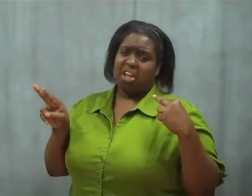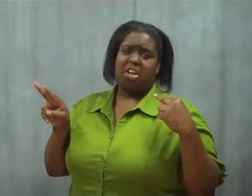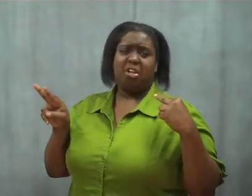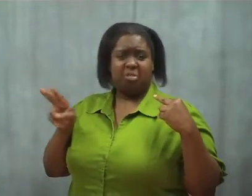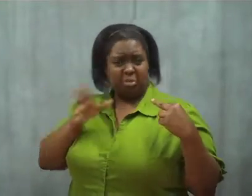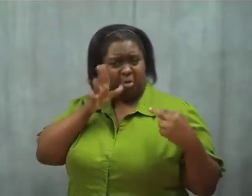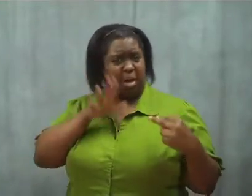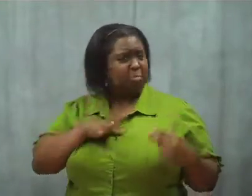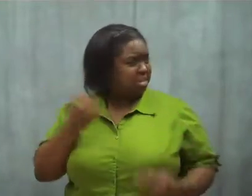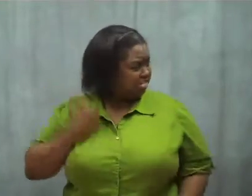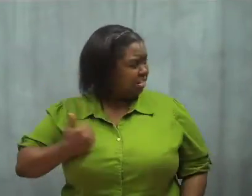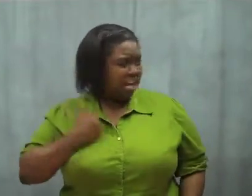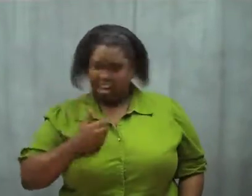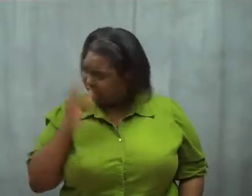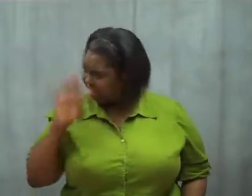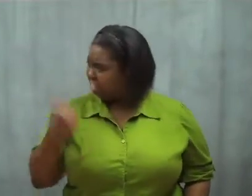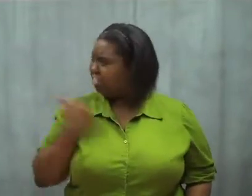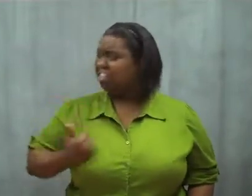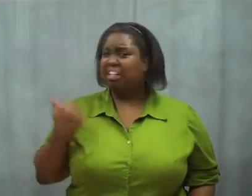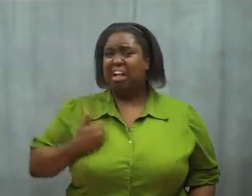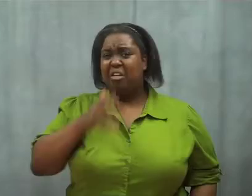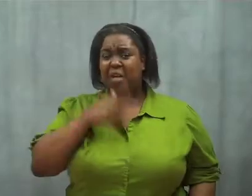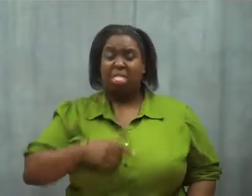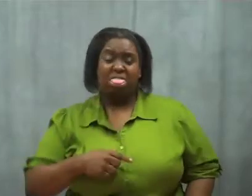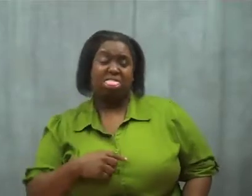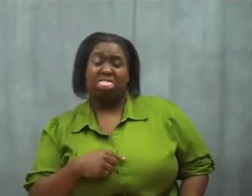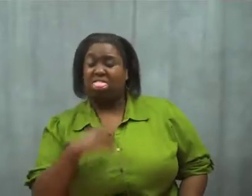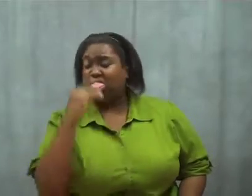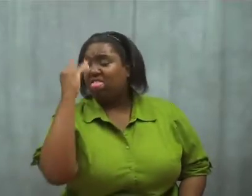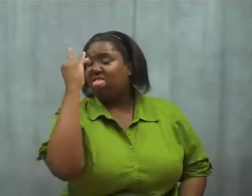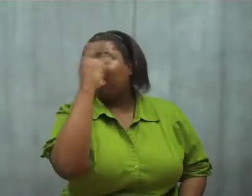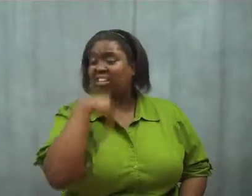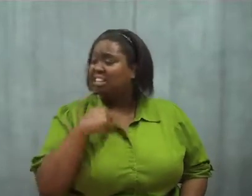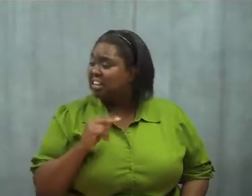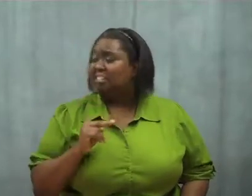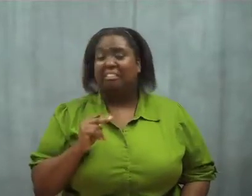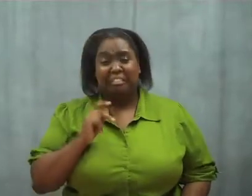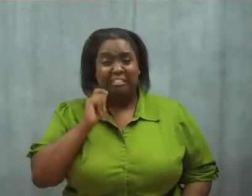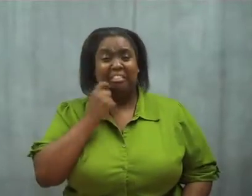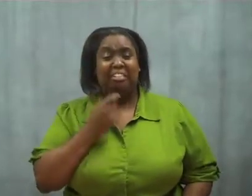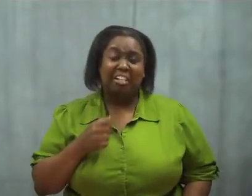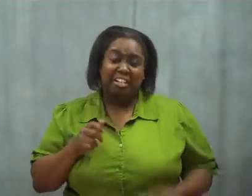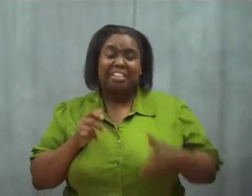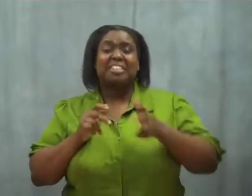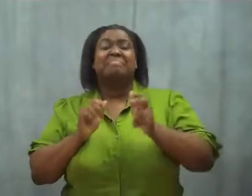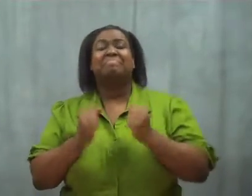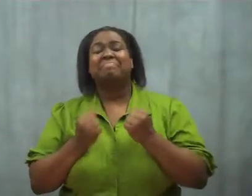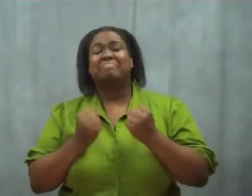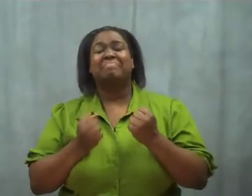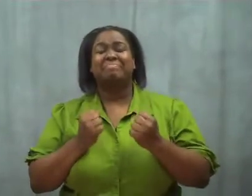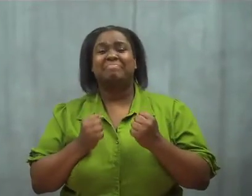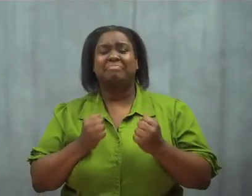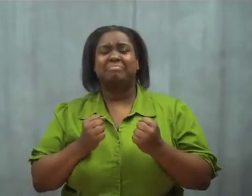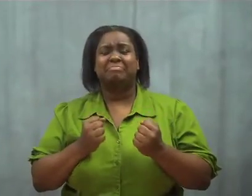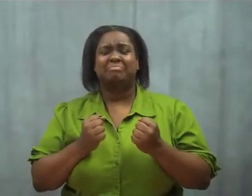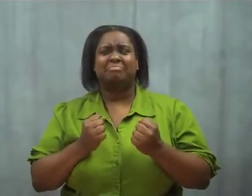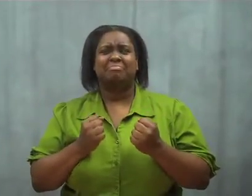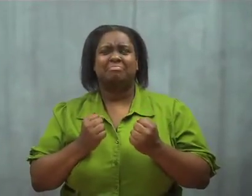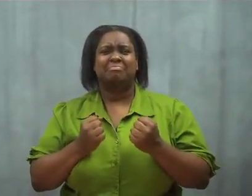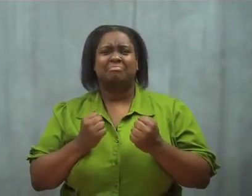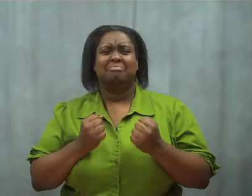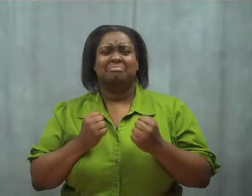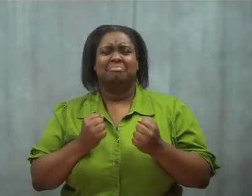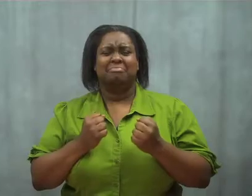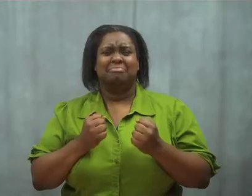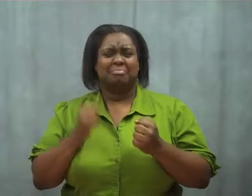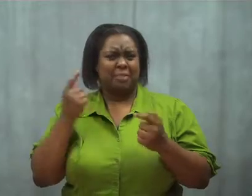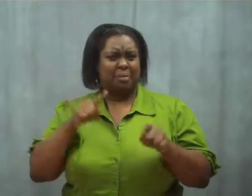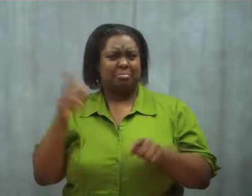There was a woman driving who looked really tough. Cool.